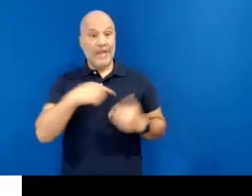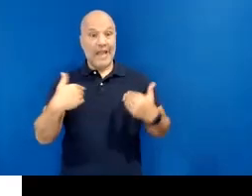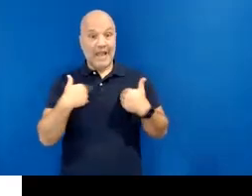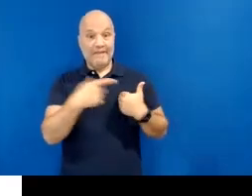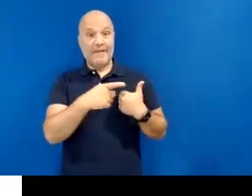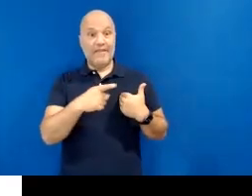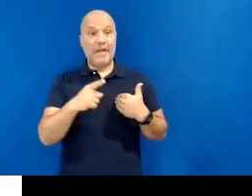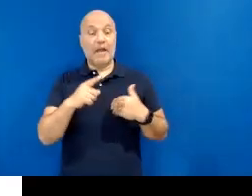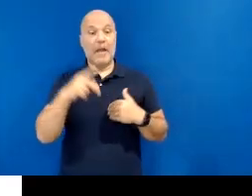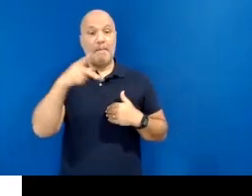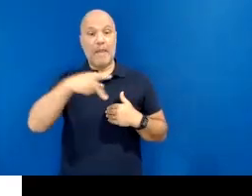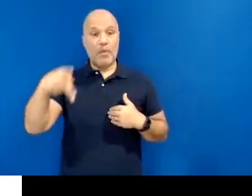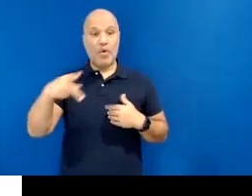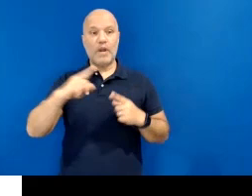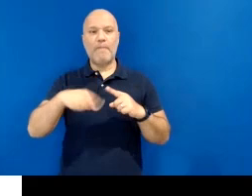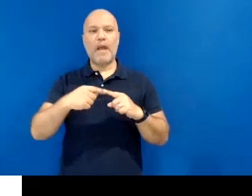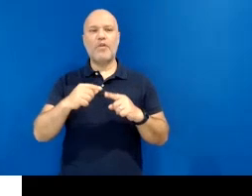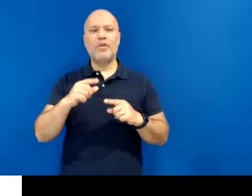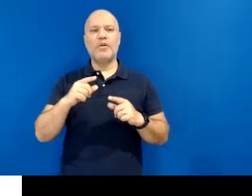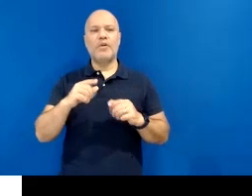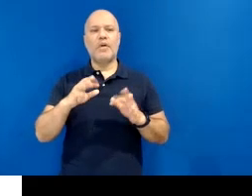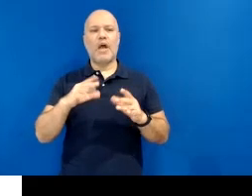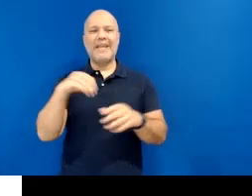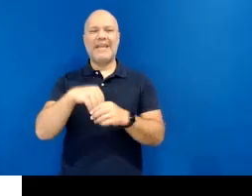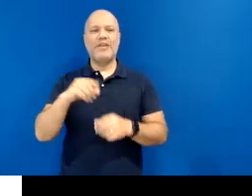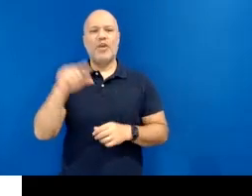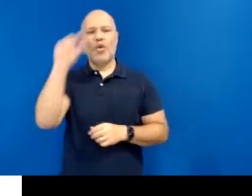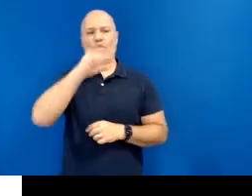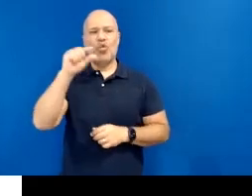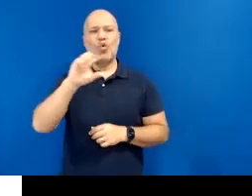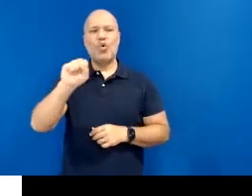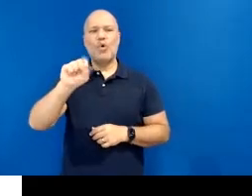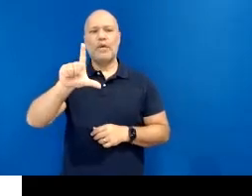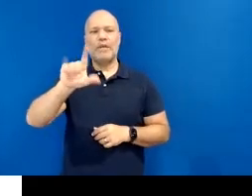Google slides and I'm going drop. I'm going to drop the